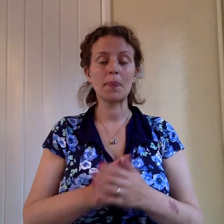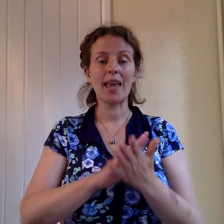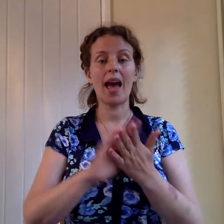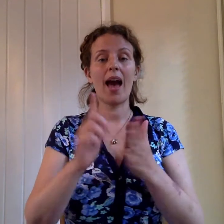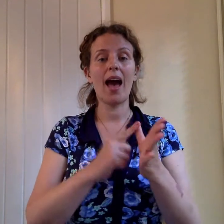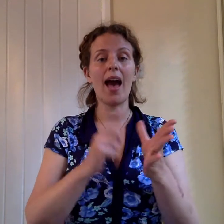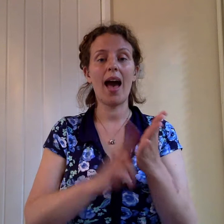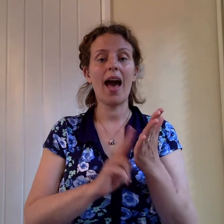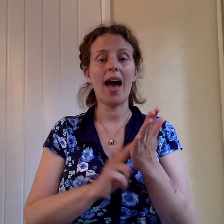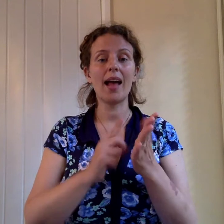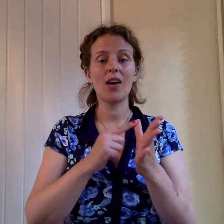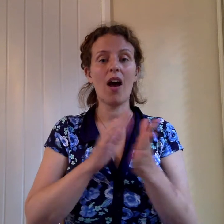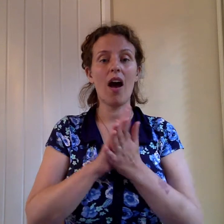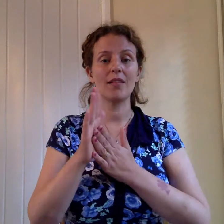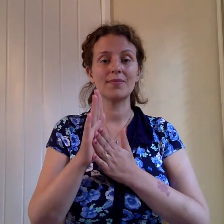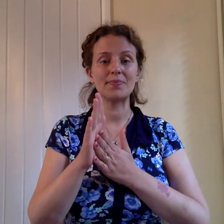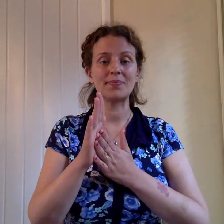HANNAH